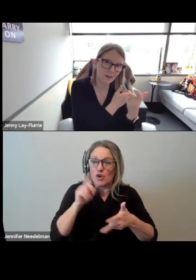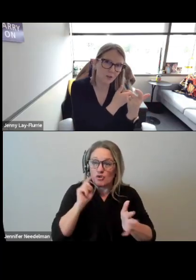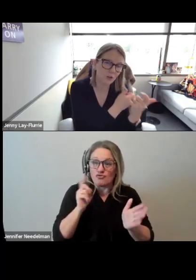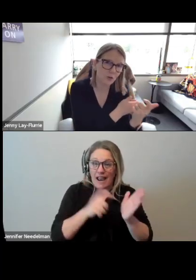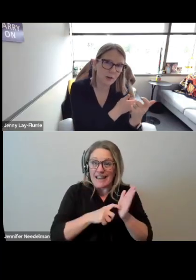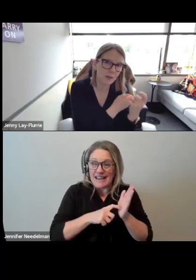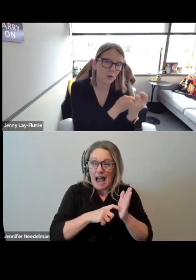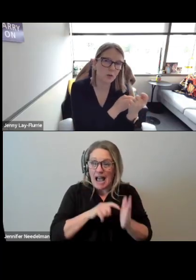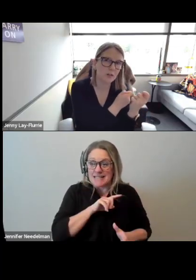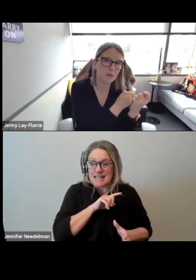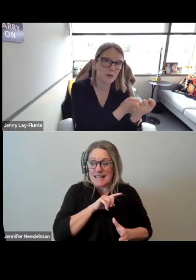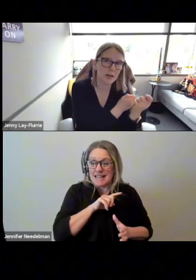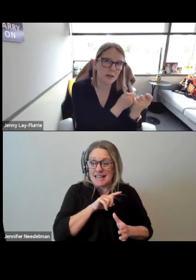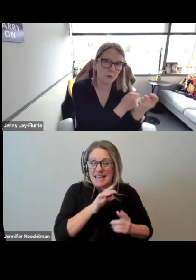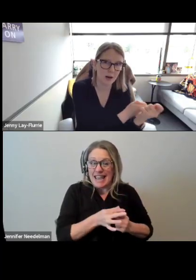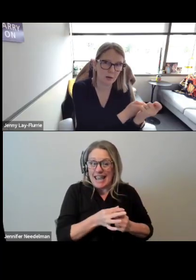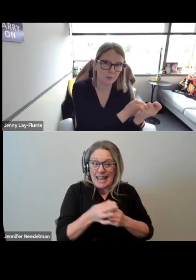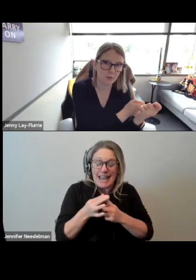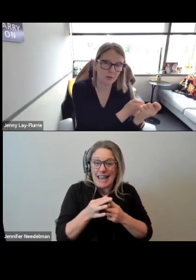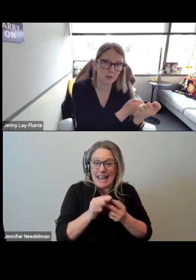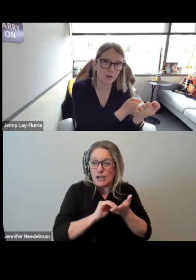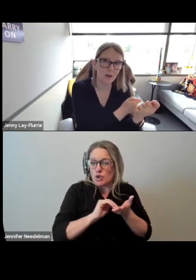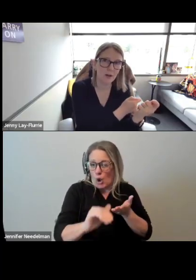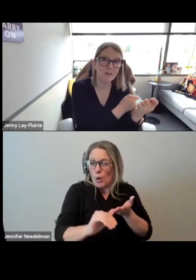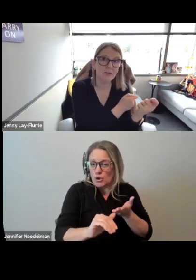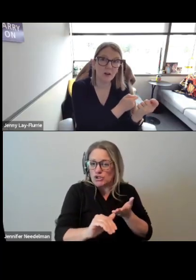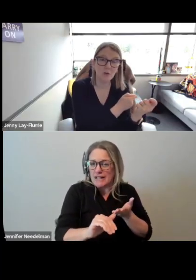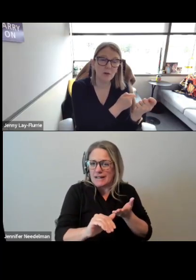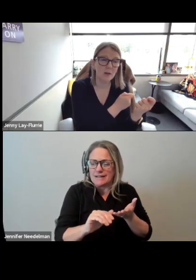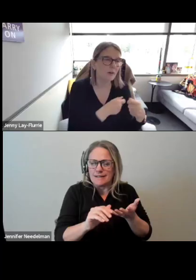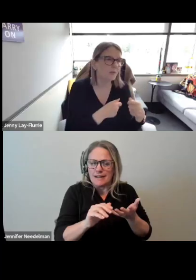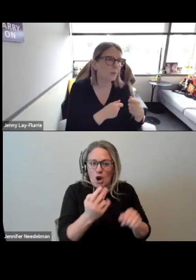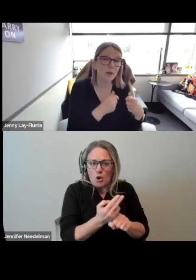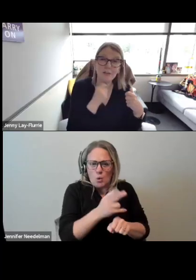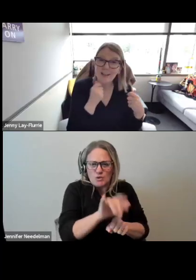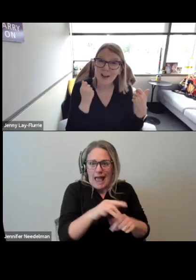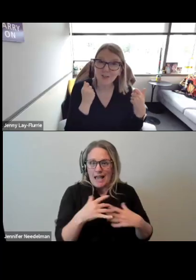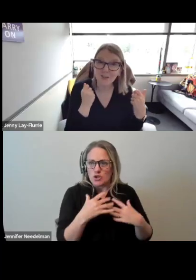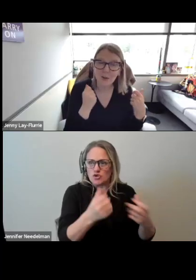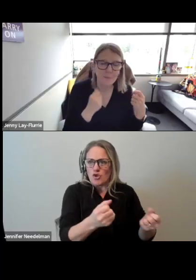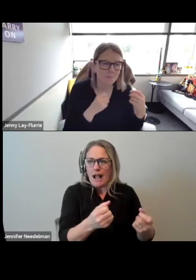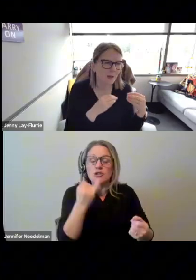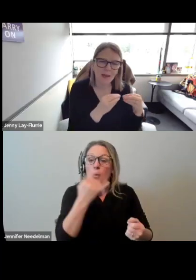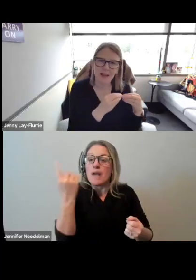as a constraint that you can design around. So if someone is deaf,